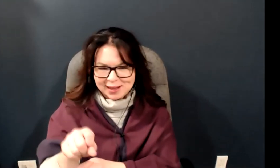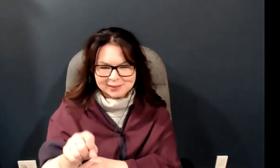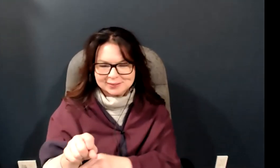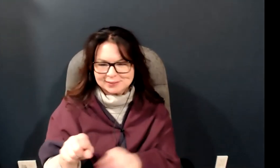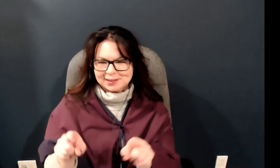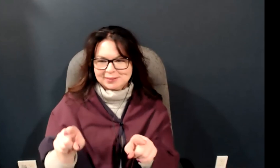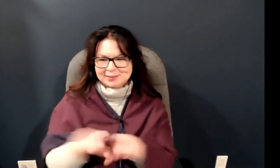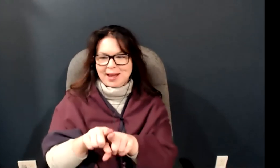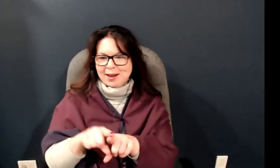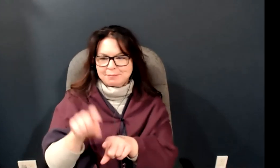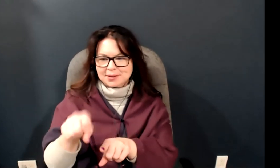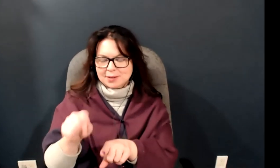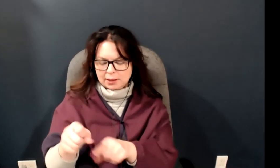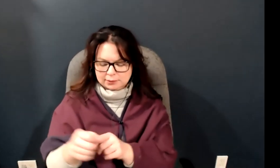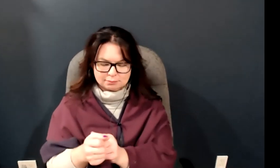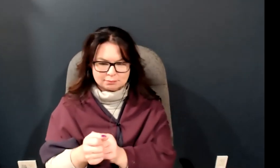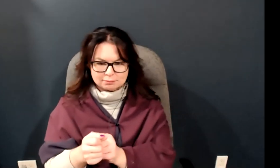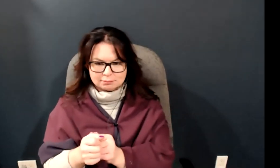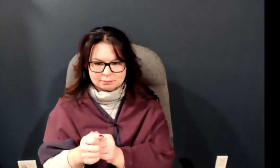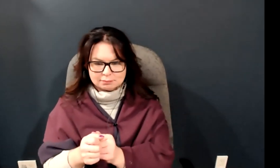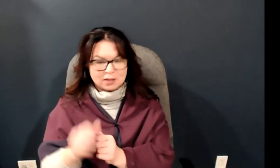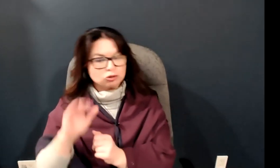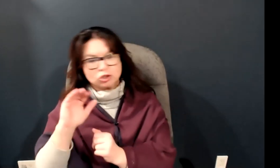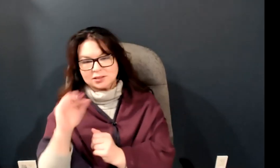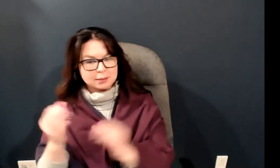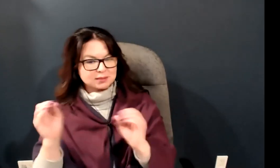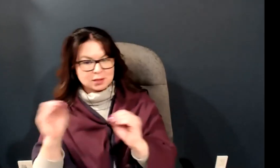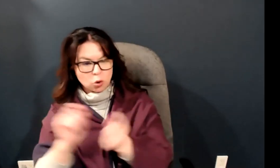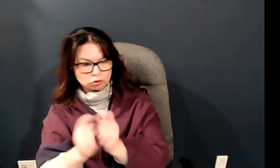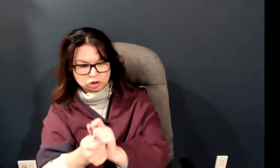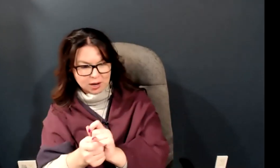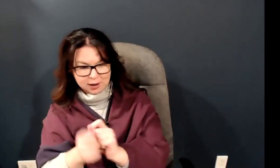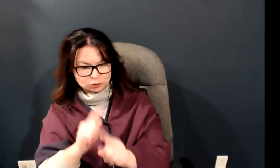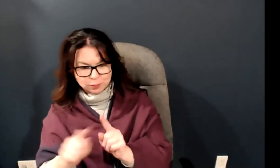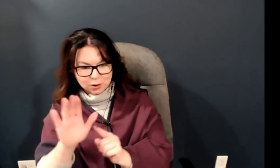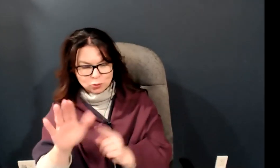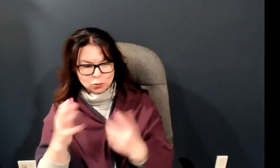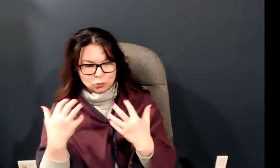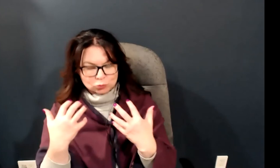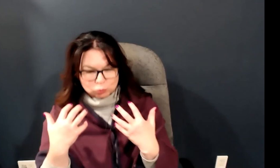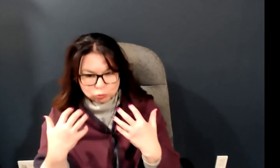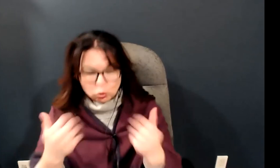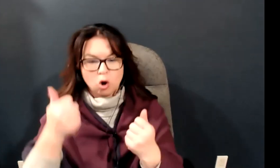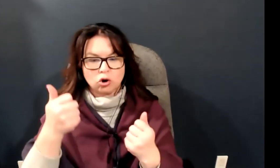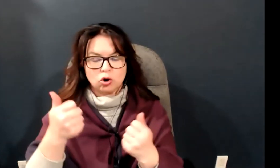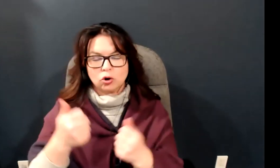on the surface. I don't even know if I answered your question. No, no, you did... [Dr. Vendryes] Thank you for asking.